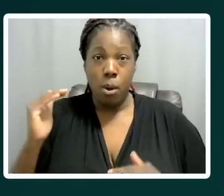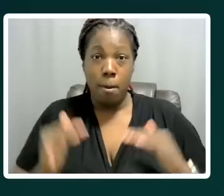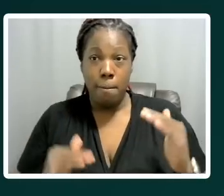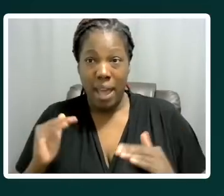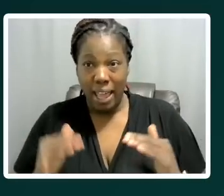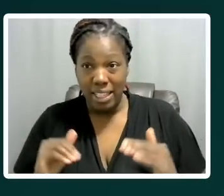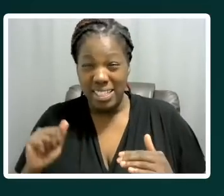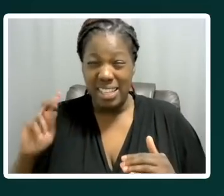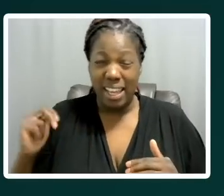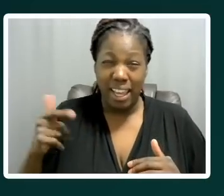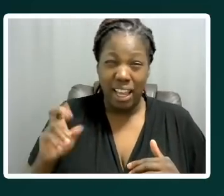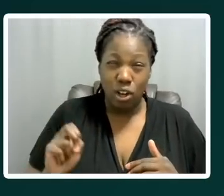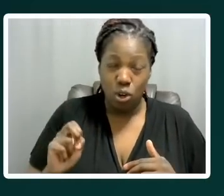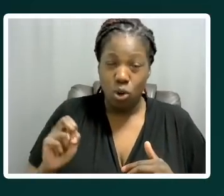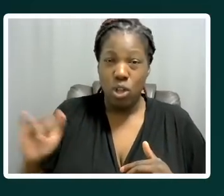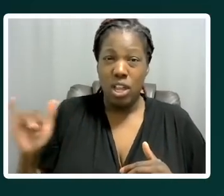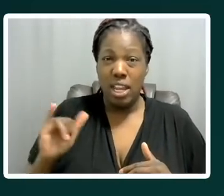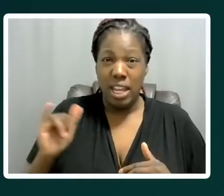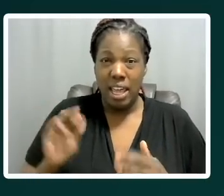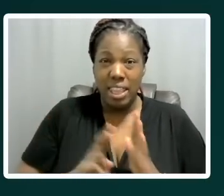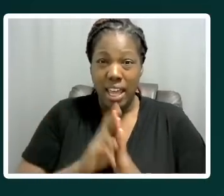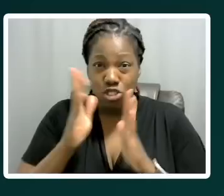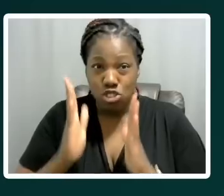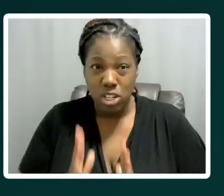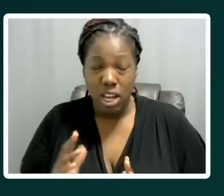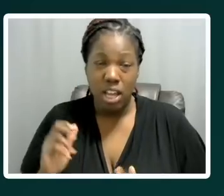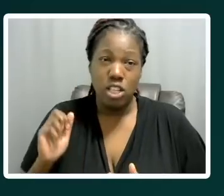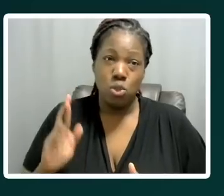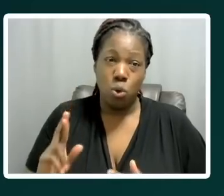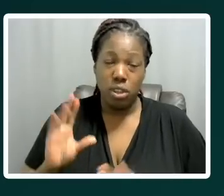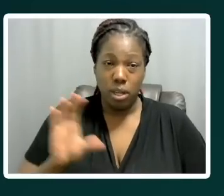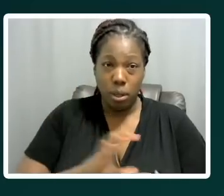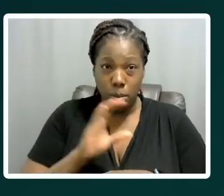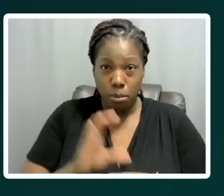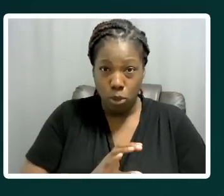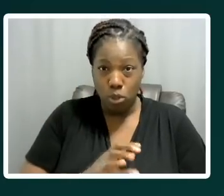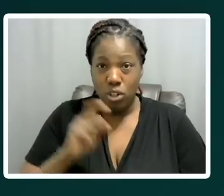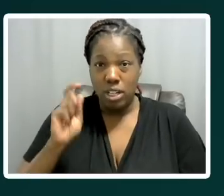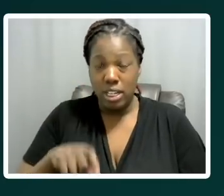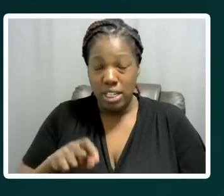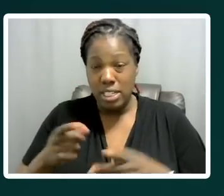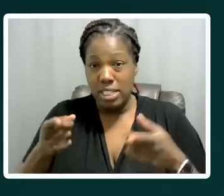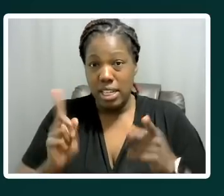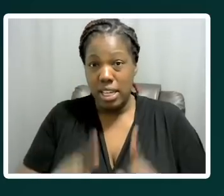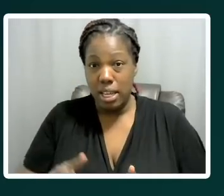the astronauts or the computer on Discovery needs to do, are we able to land safely? The